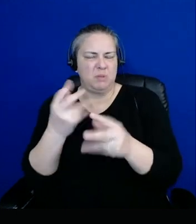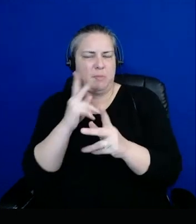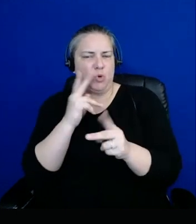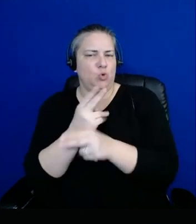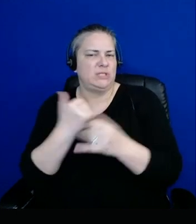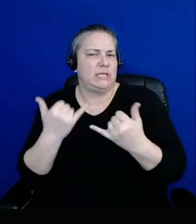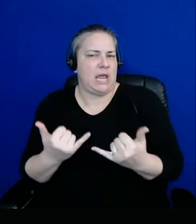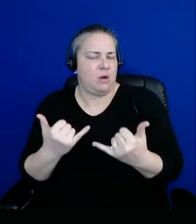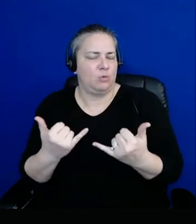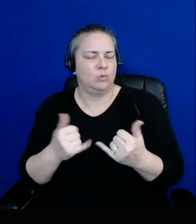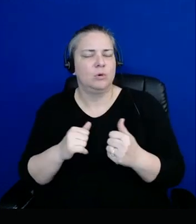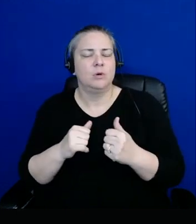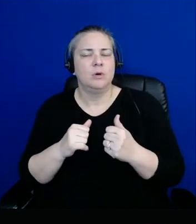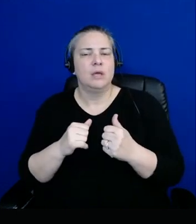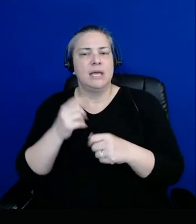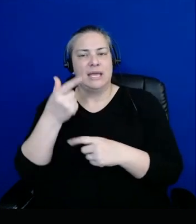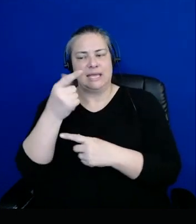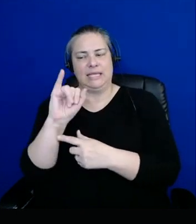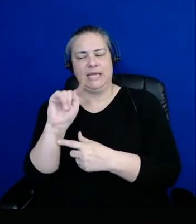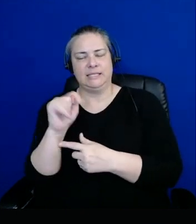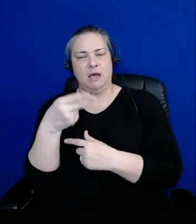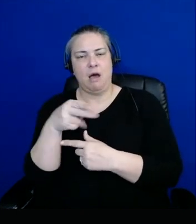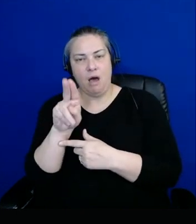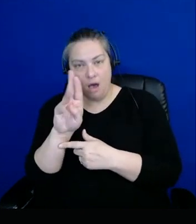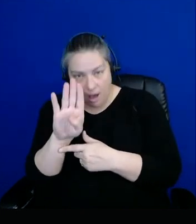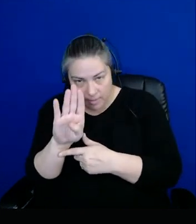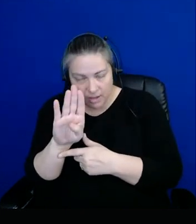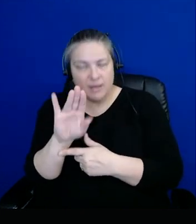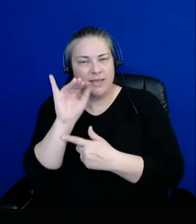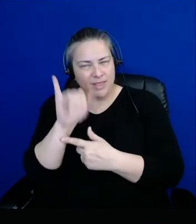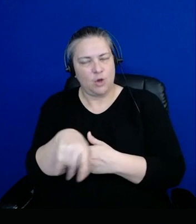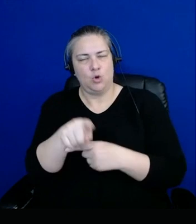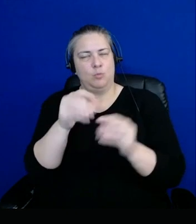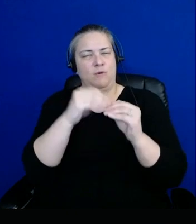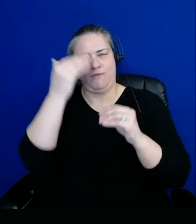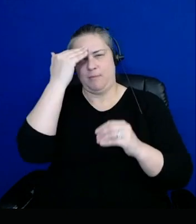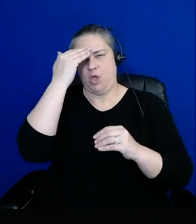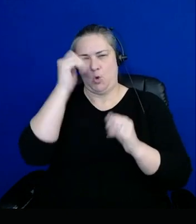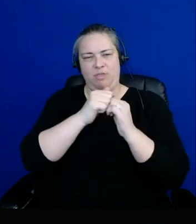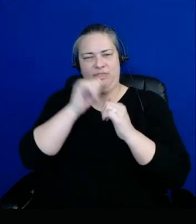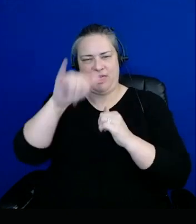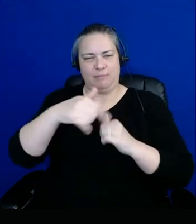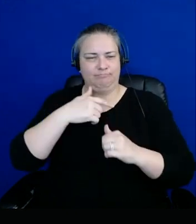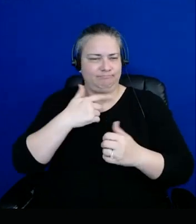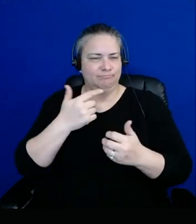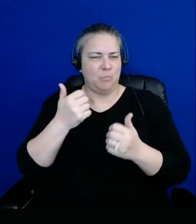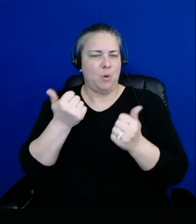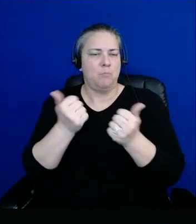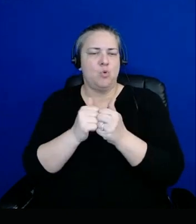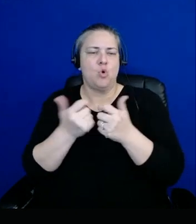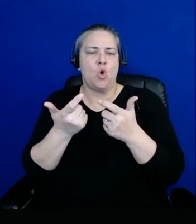GitHub is something that you're probably familiar with in terms of a massive open source repository with tens of millions